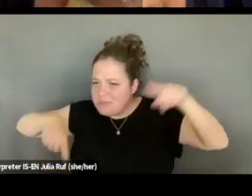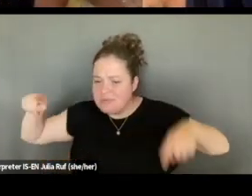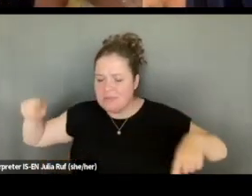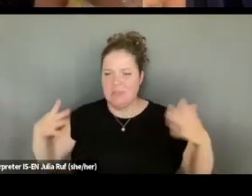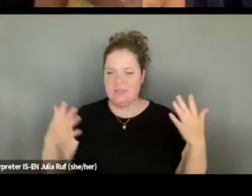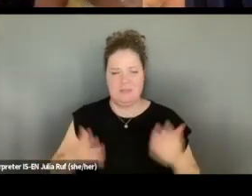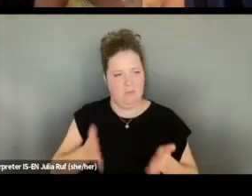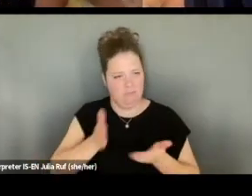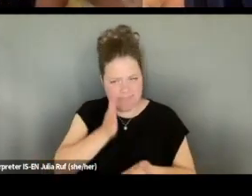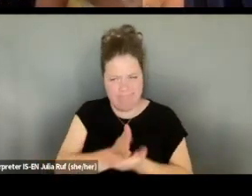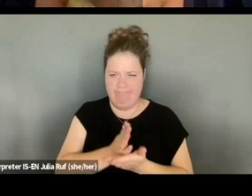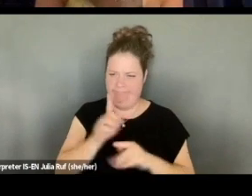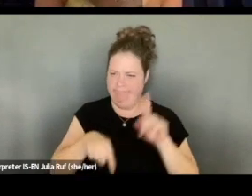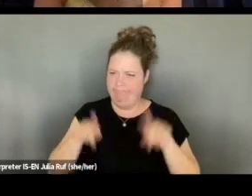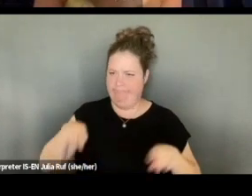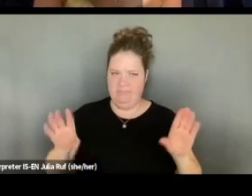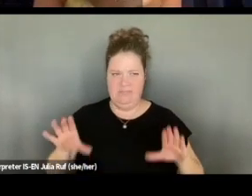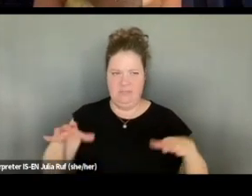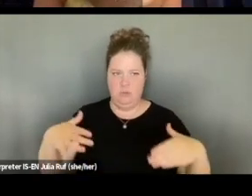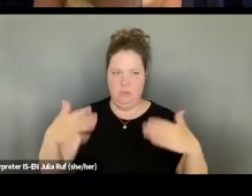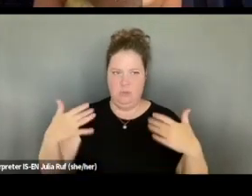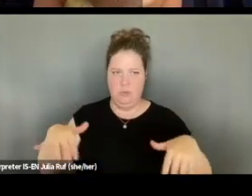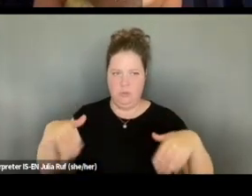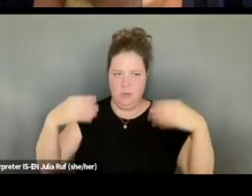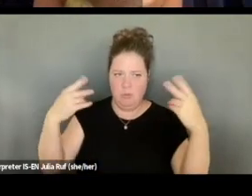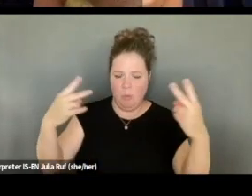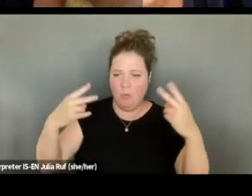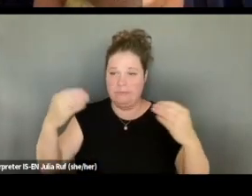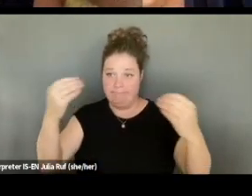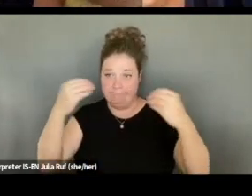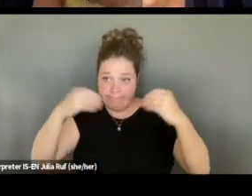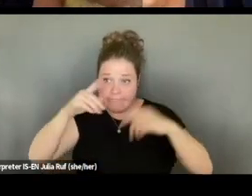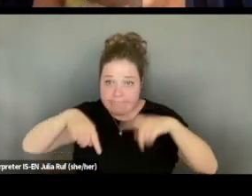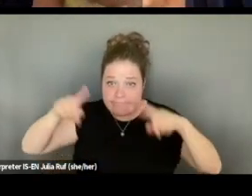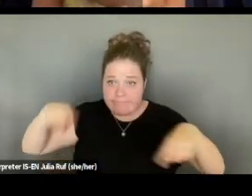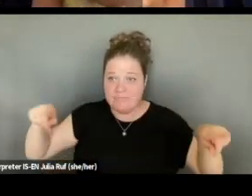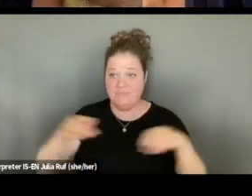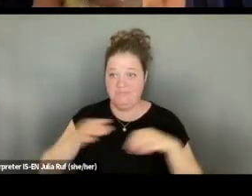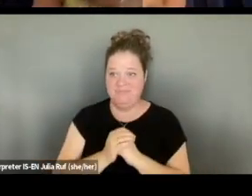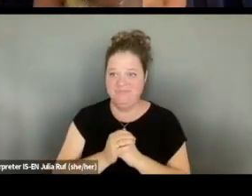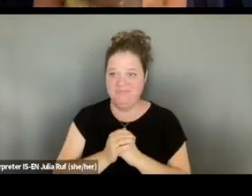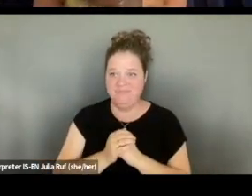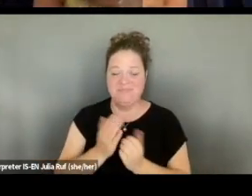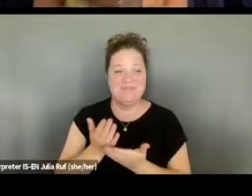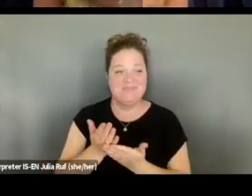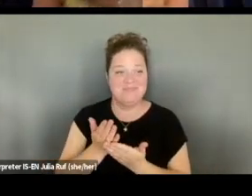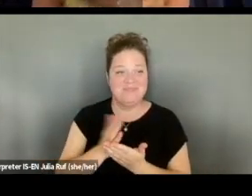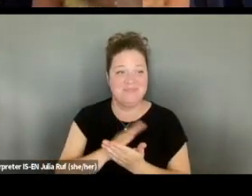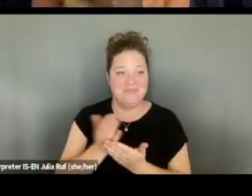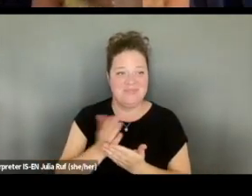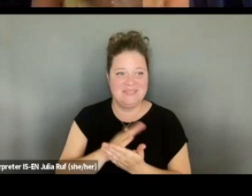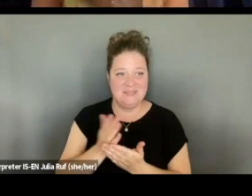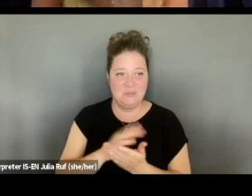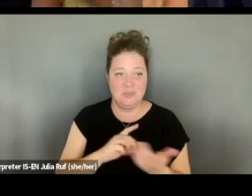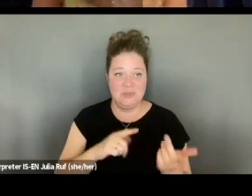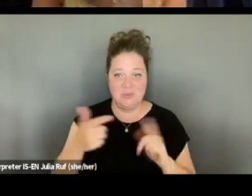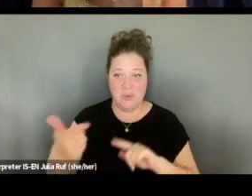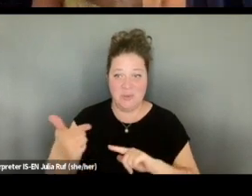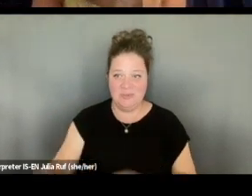have a diverse group of testers that we can work with, when needed. And we do believe